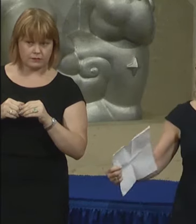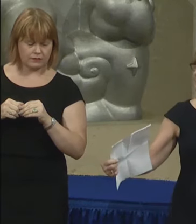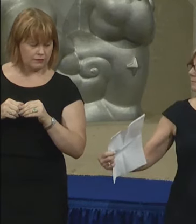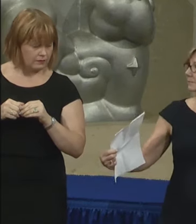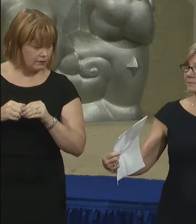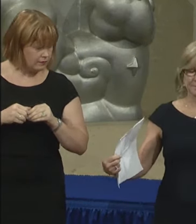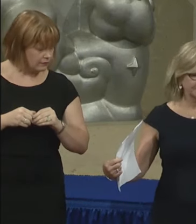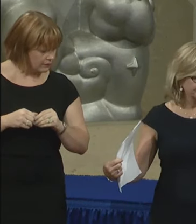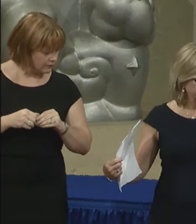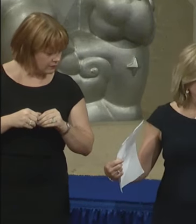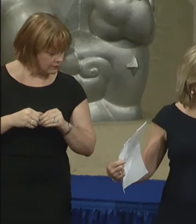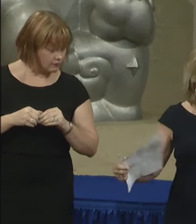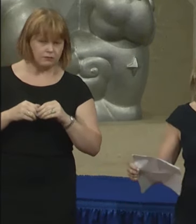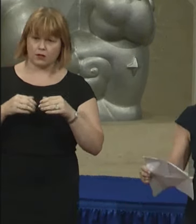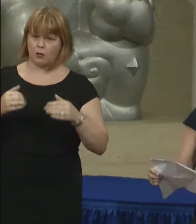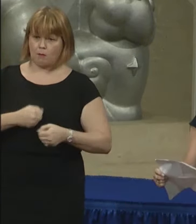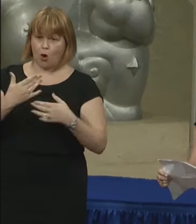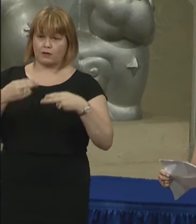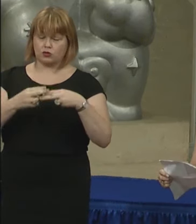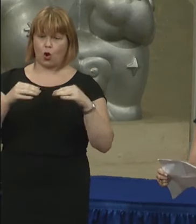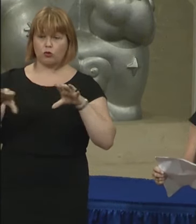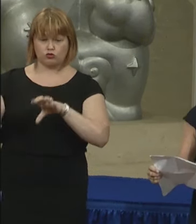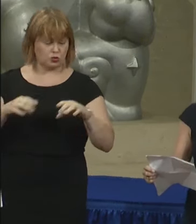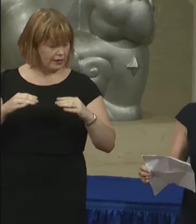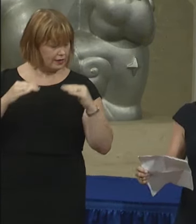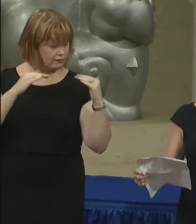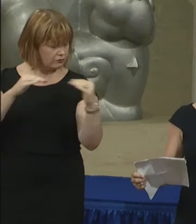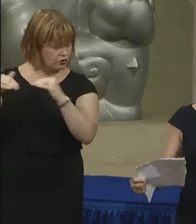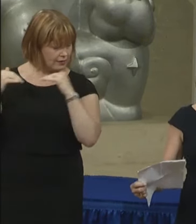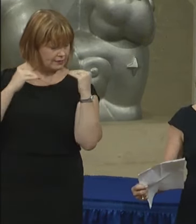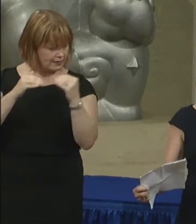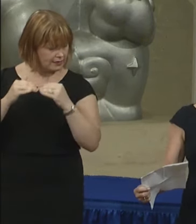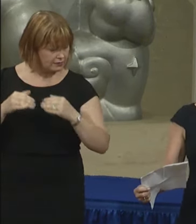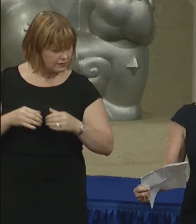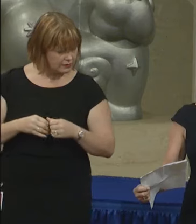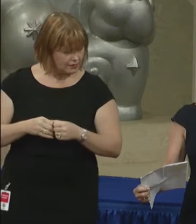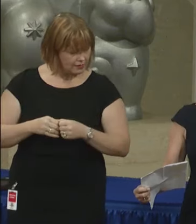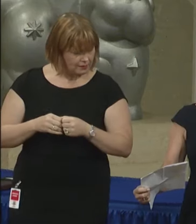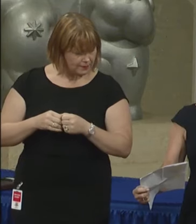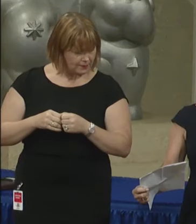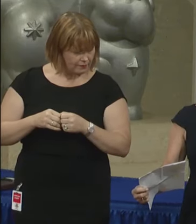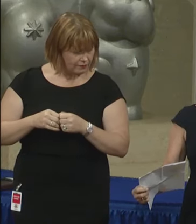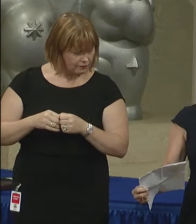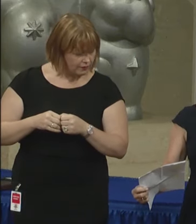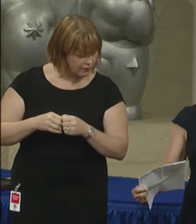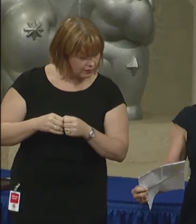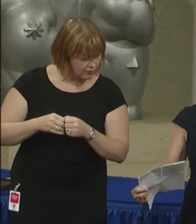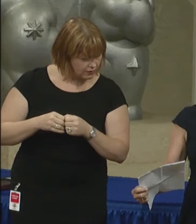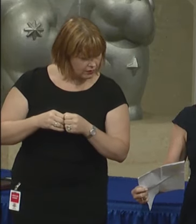LOFTY GOALS, OR ARCANE PROCEDURES.